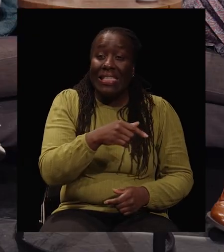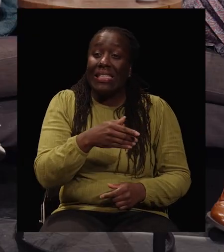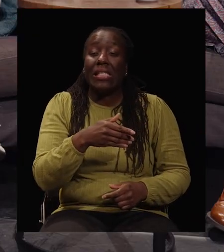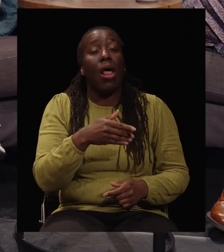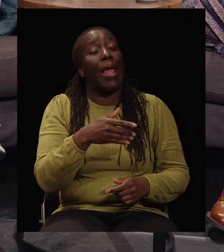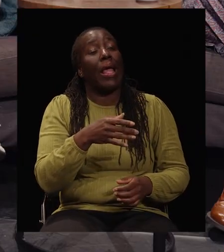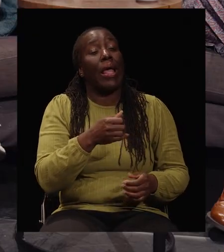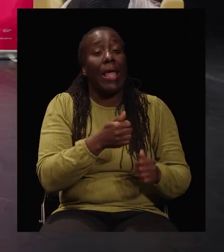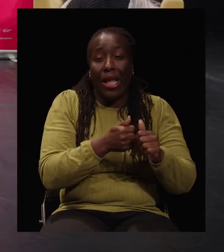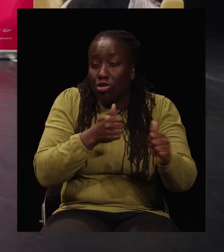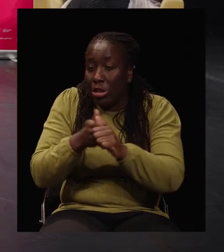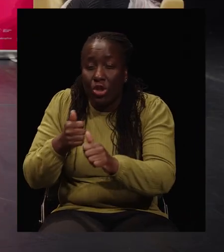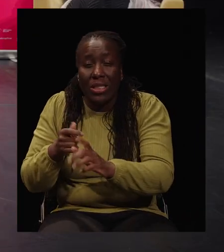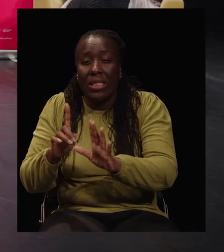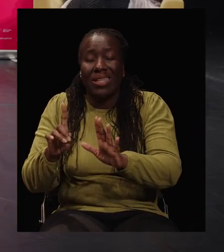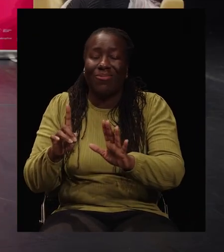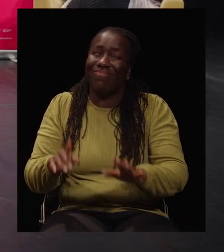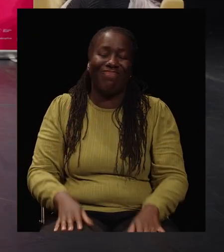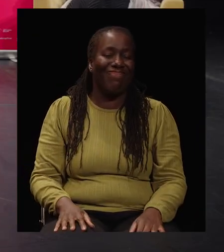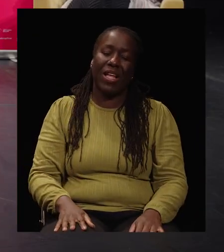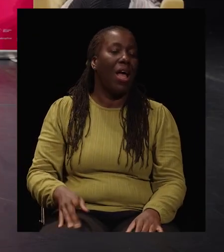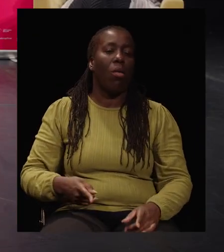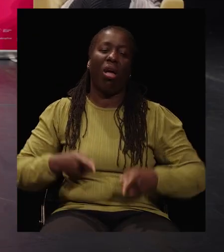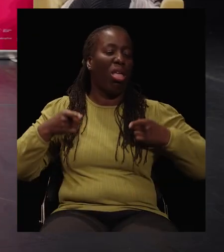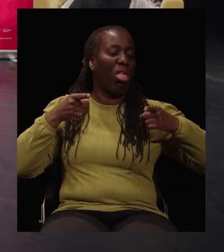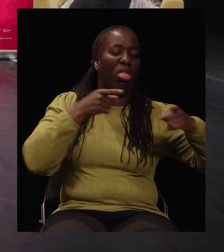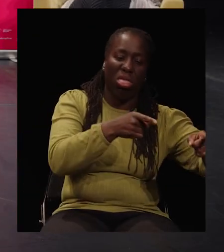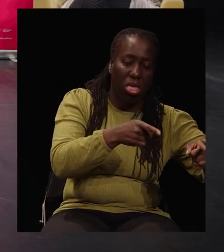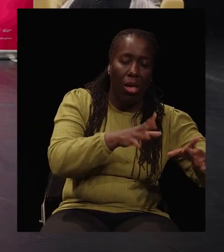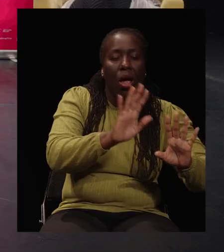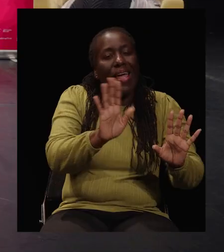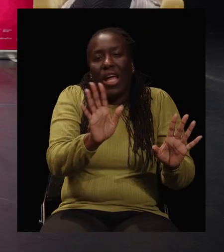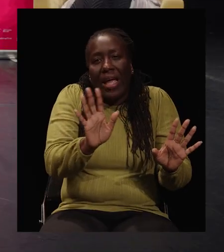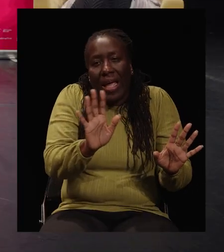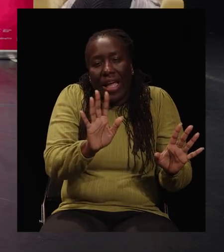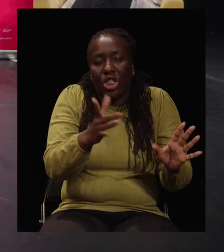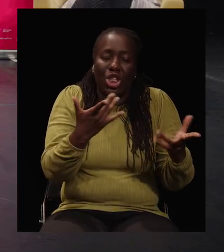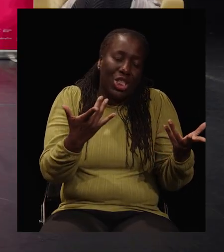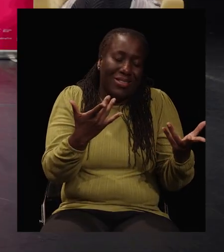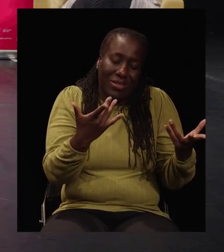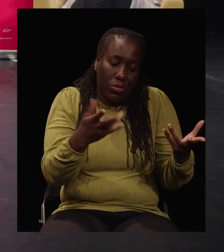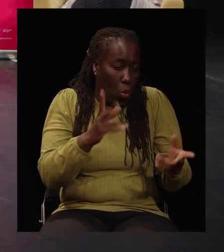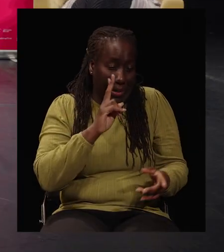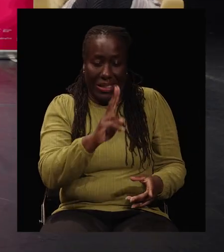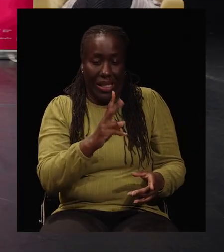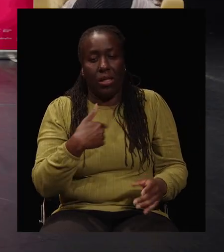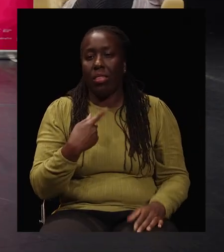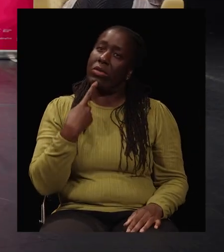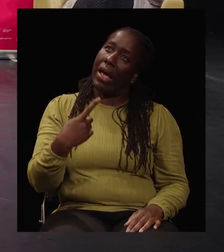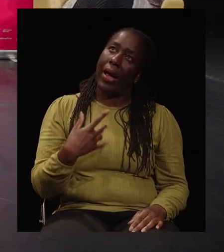It's just social structures that have led to that being the case. So we're all gonna change it peacefully. But they mistake structure-